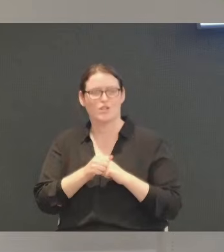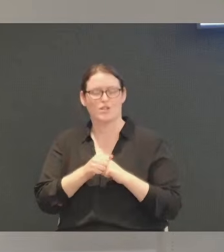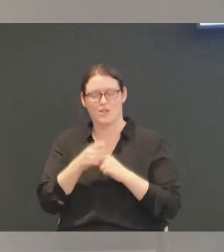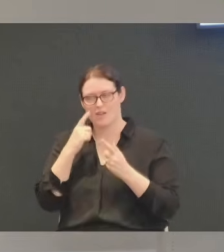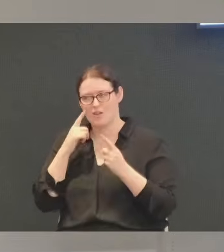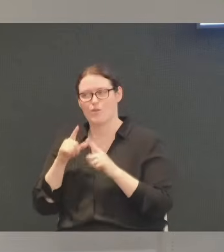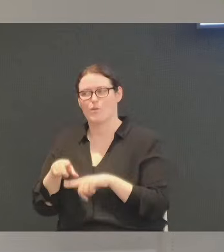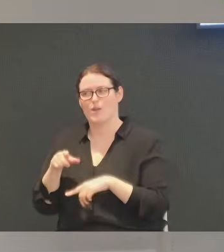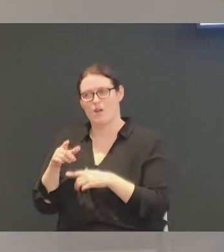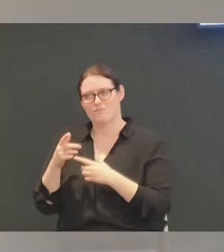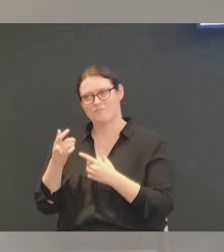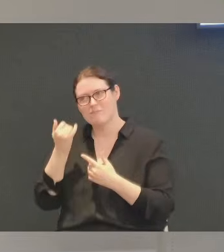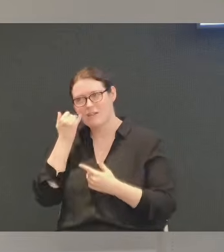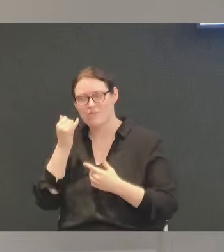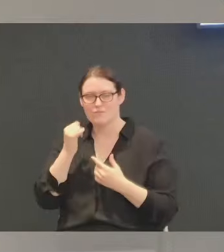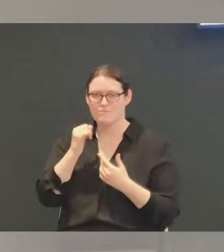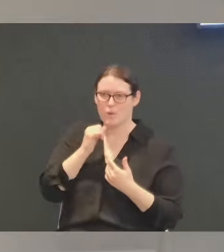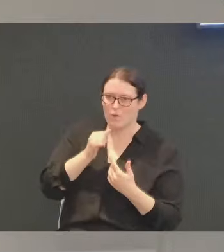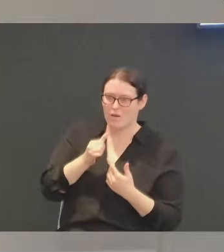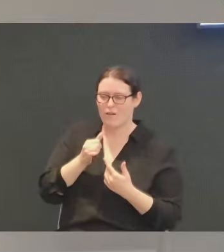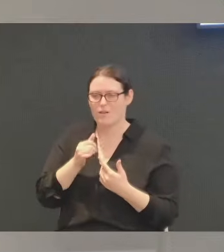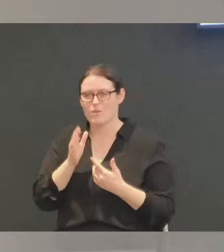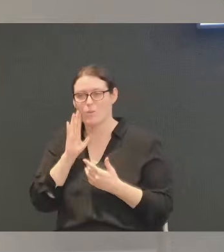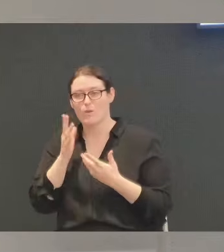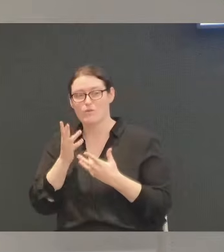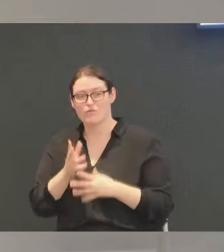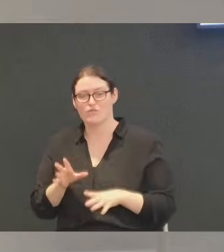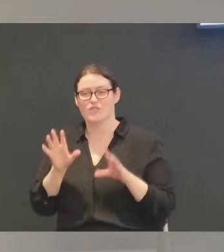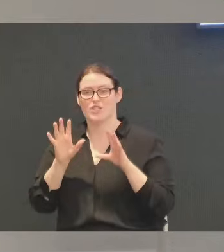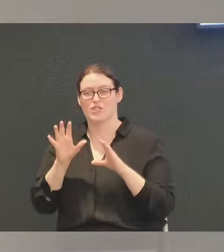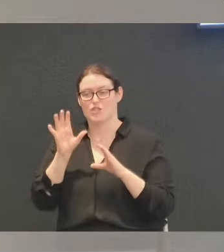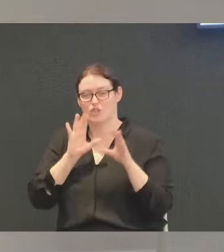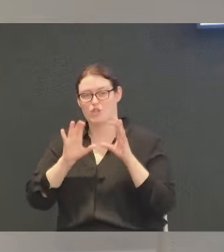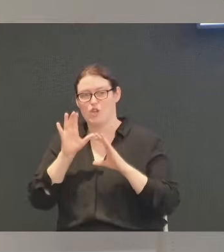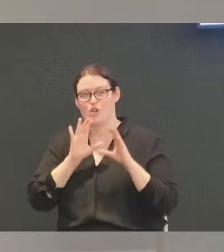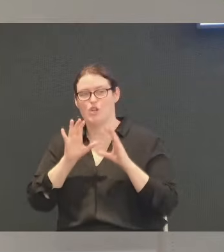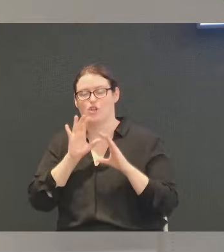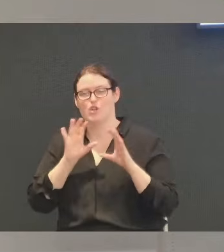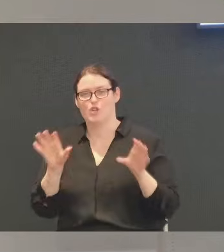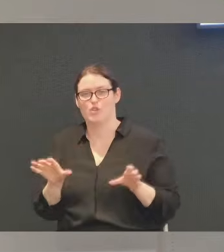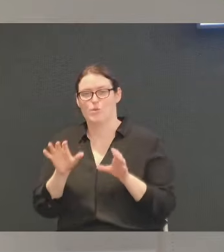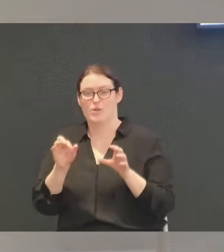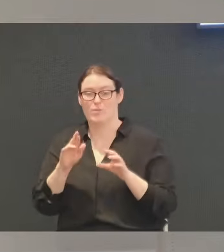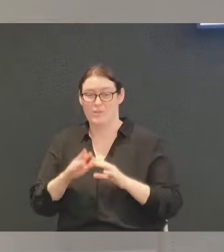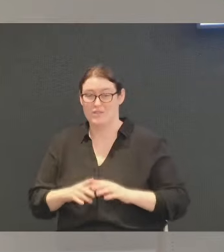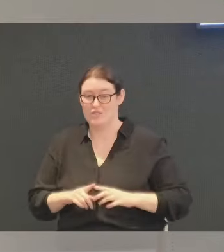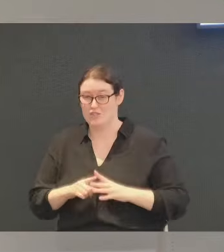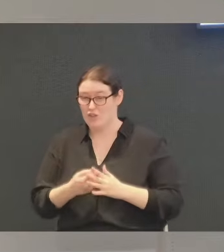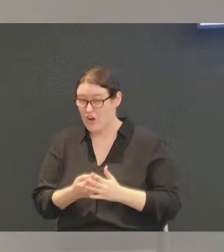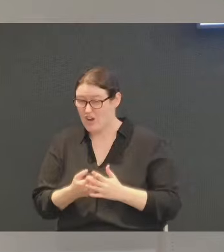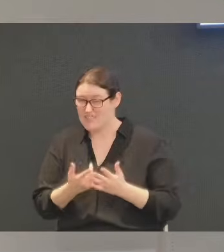whether or not we're going to complete the search or start a a massive search which is expensive. So